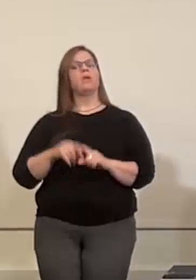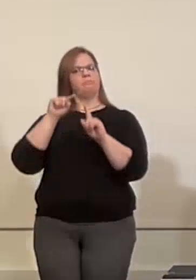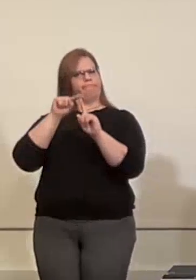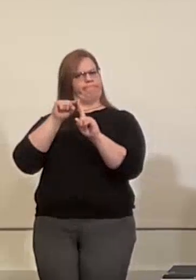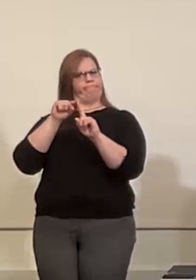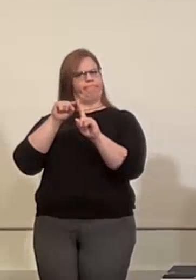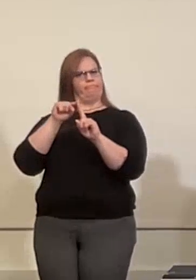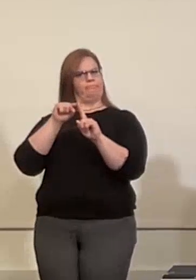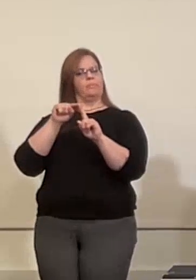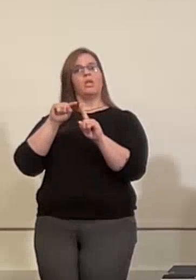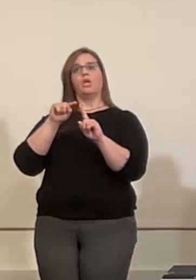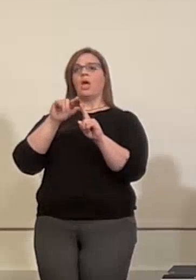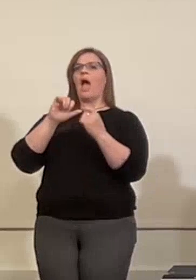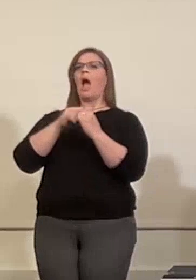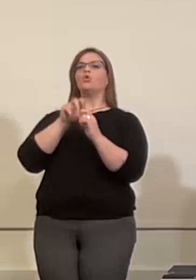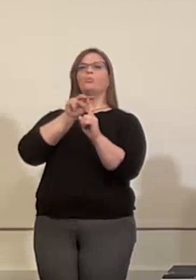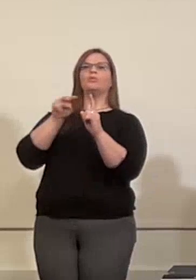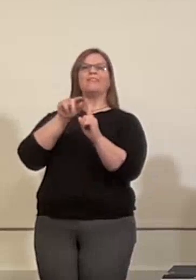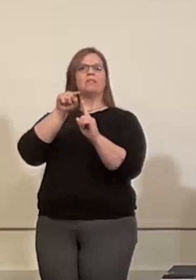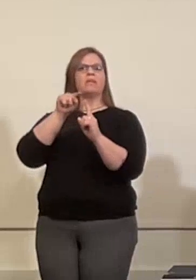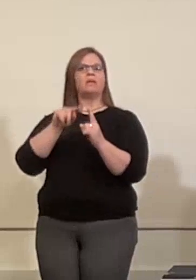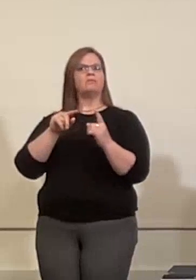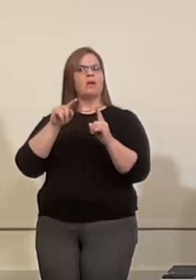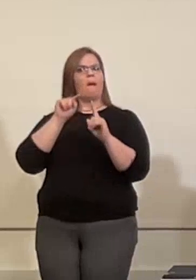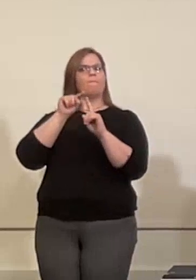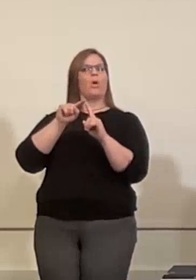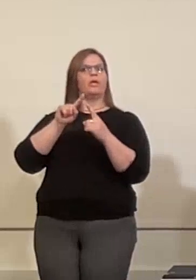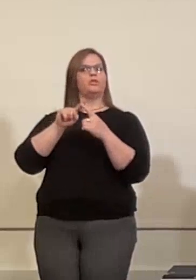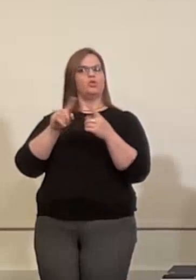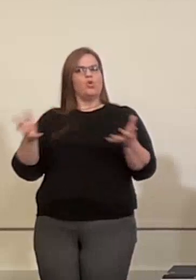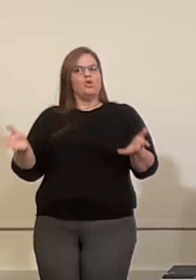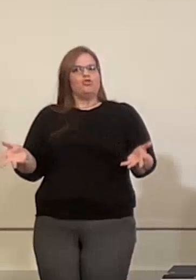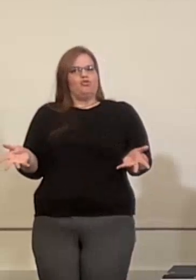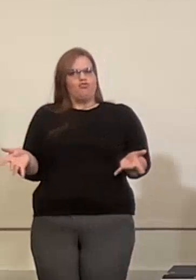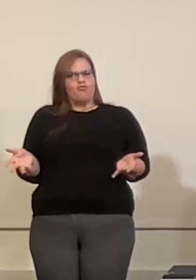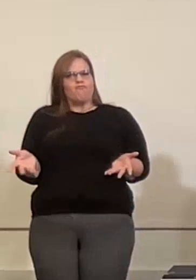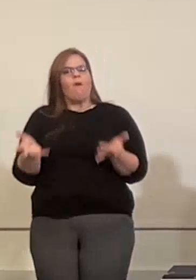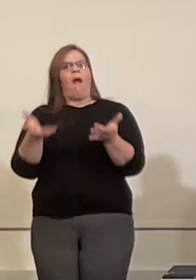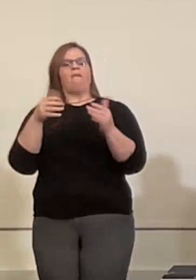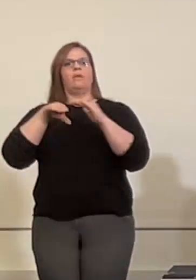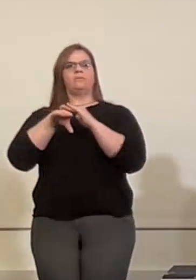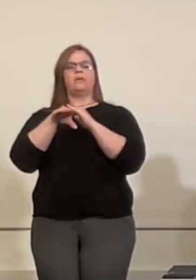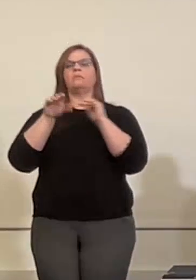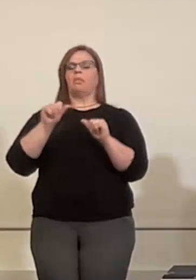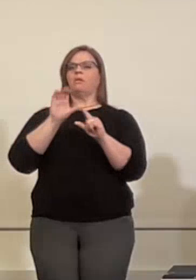drive this culture, you know, the accessibility culture we've been talking about forward.